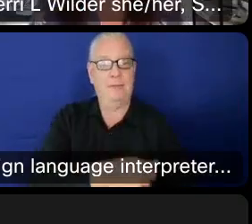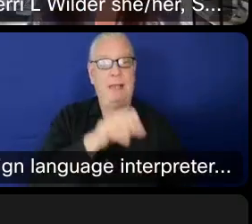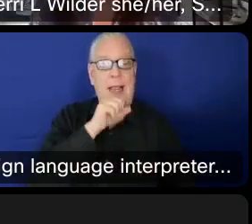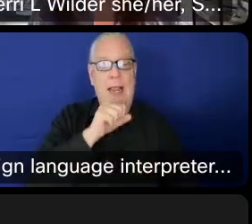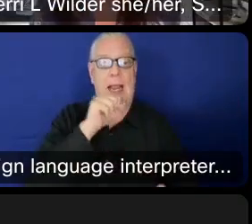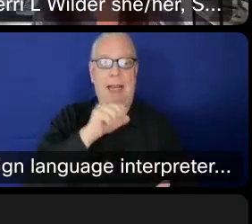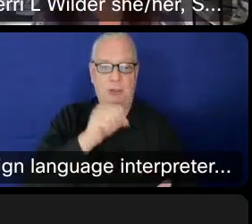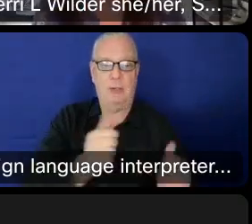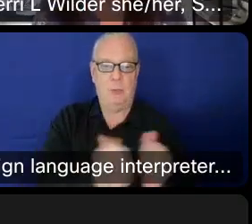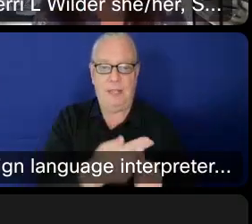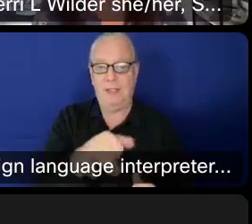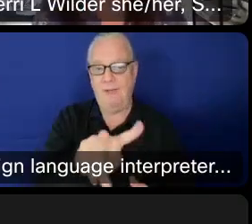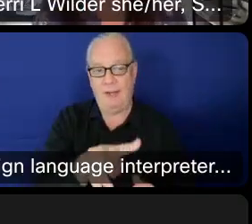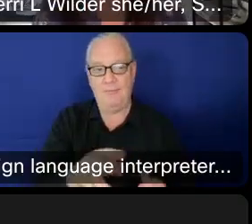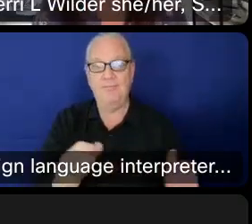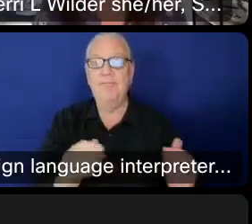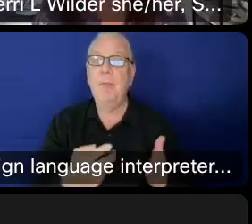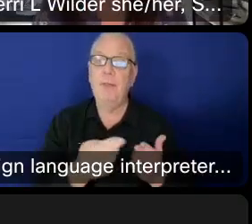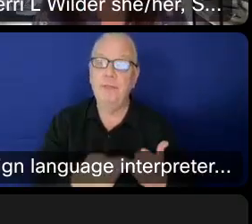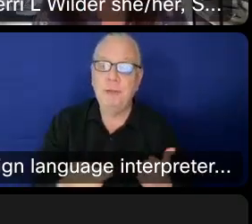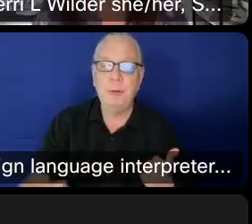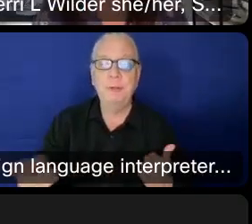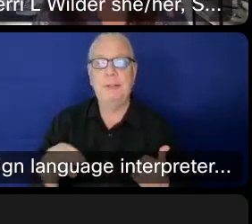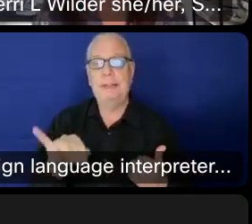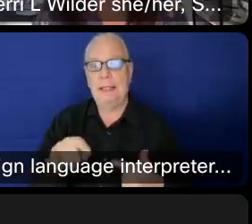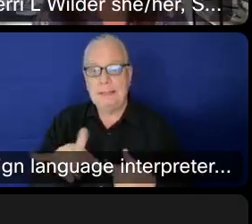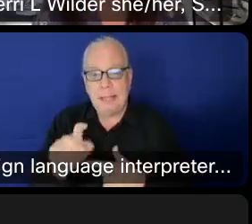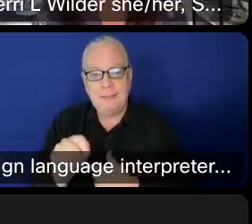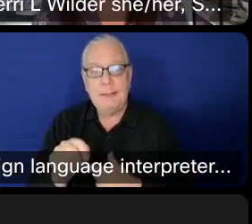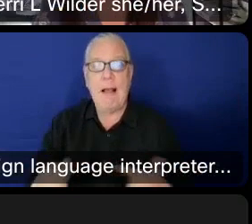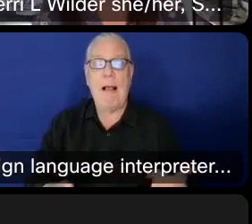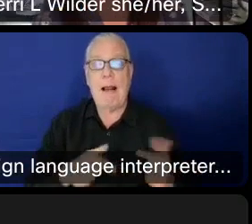resources, insights, and lifespan considerations. Next